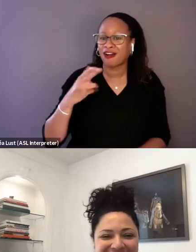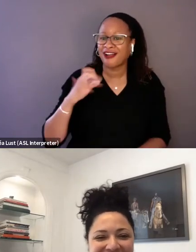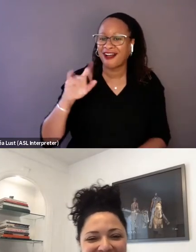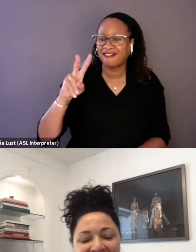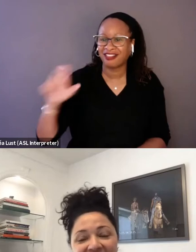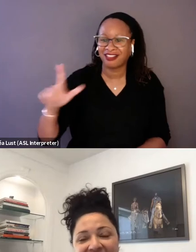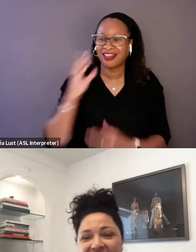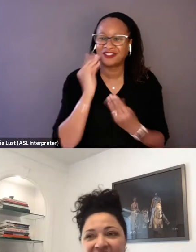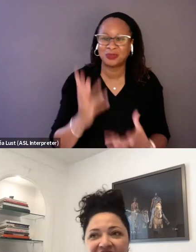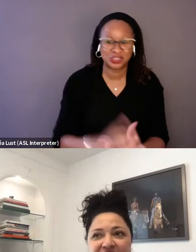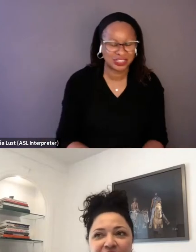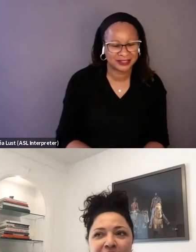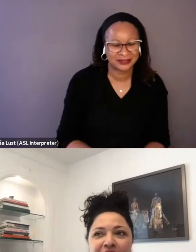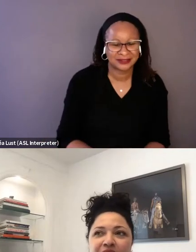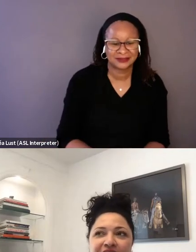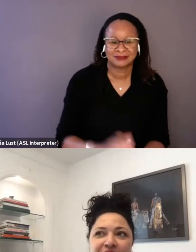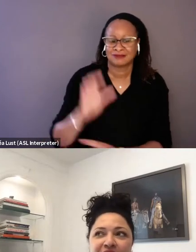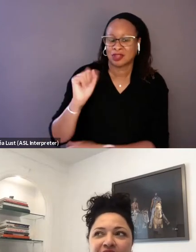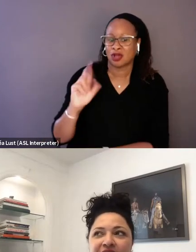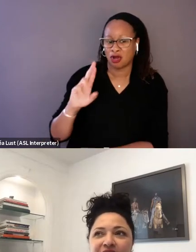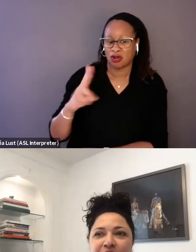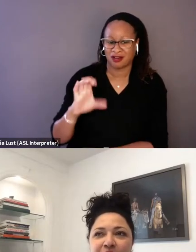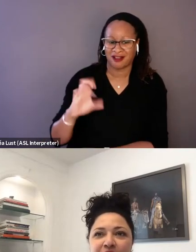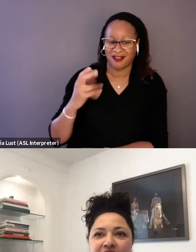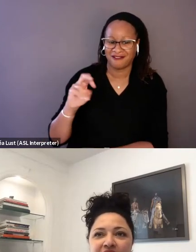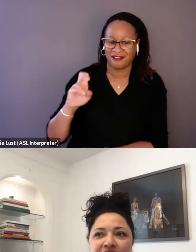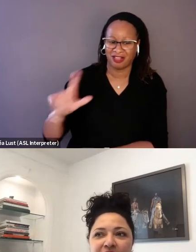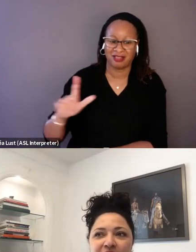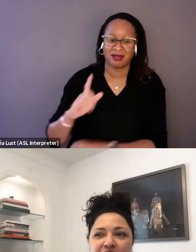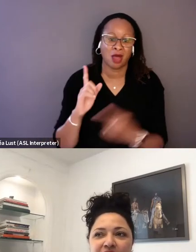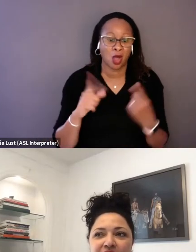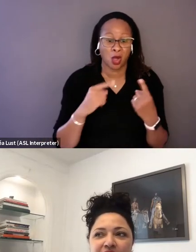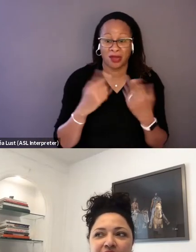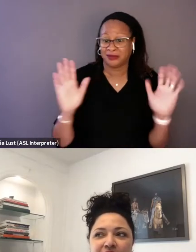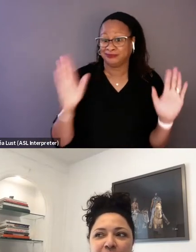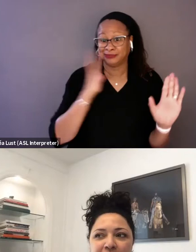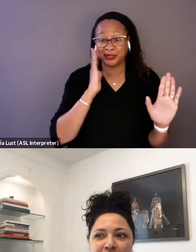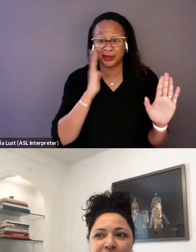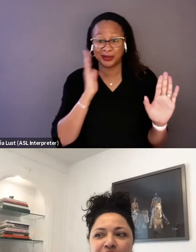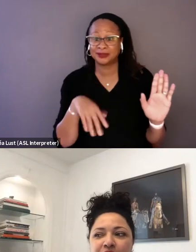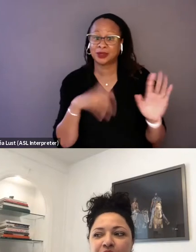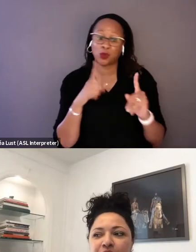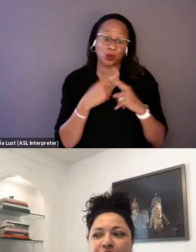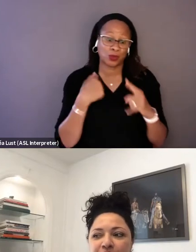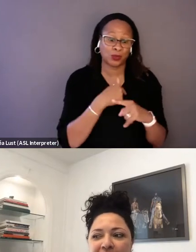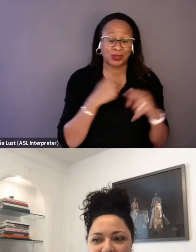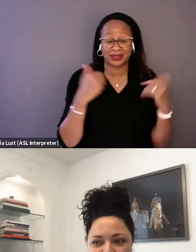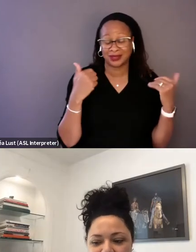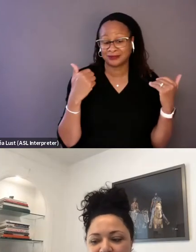Yeah. Yeah, archival, I mean, look, when we were able to have access